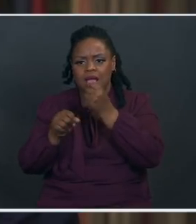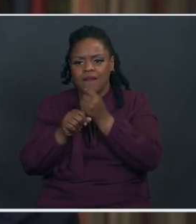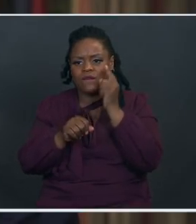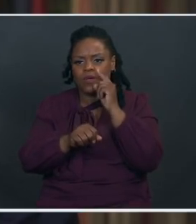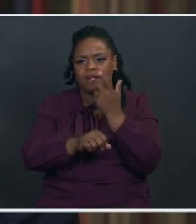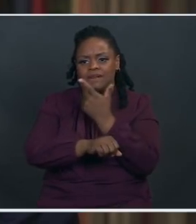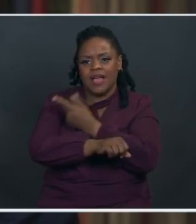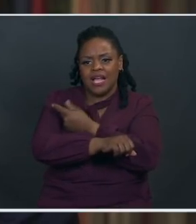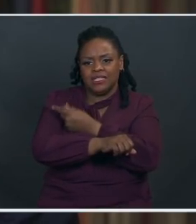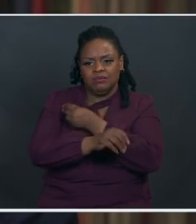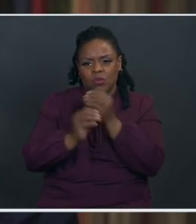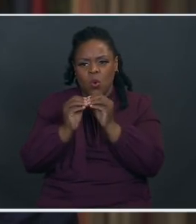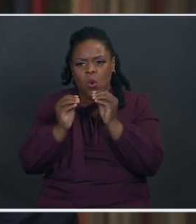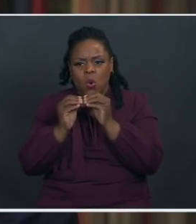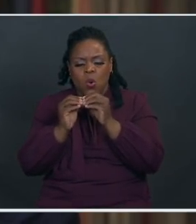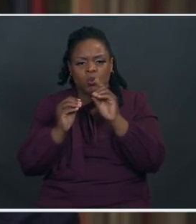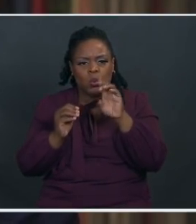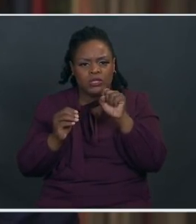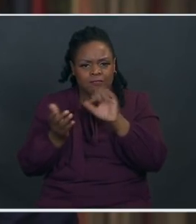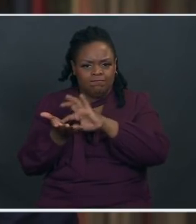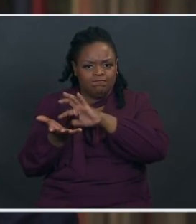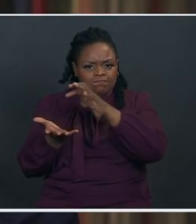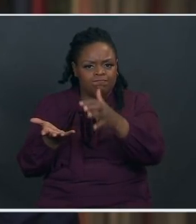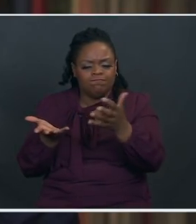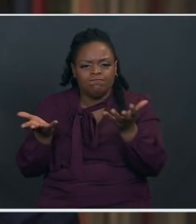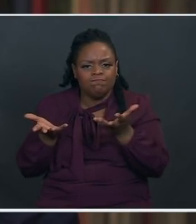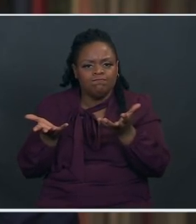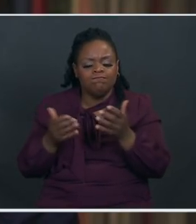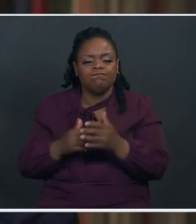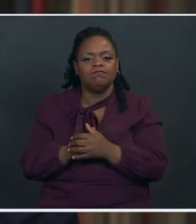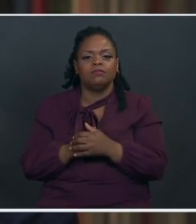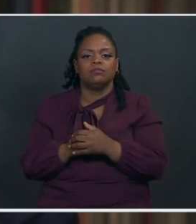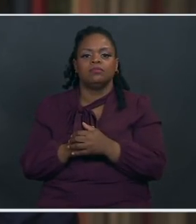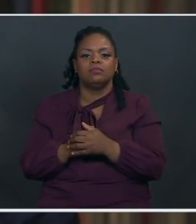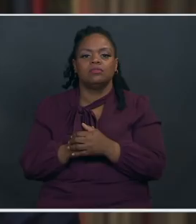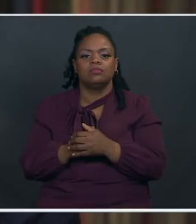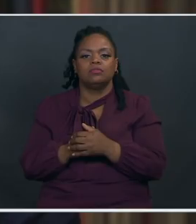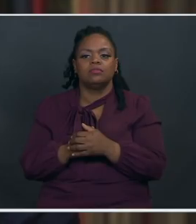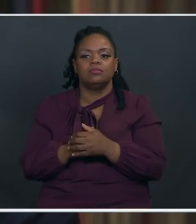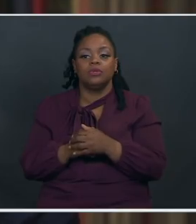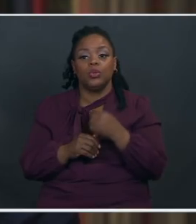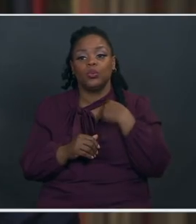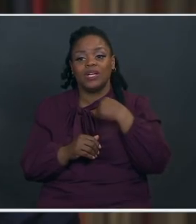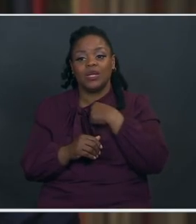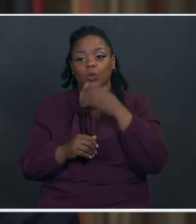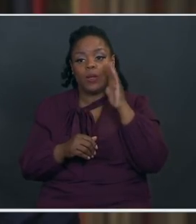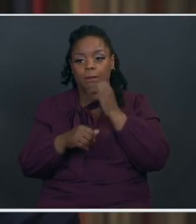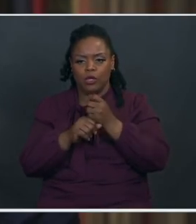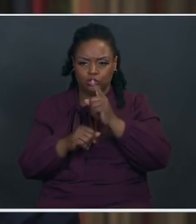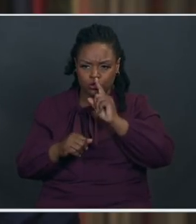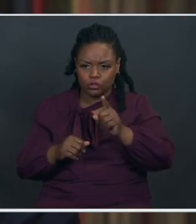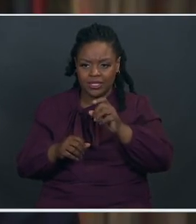as a big first step to increase the supply of vaccines. We're going to make sure that we get six doses